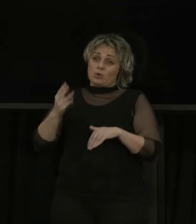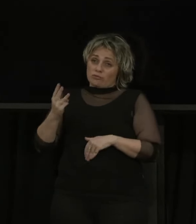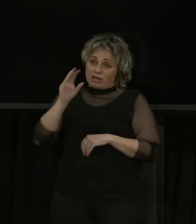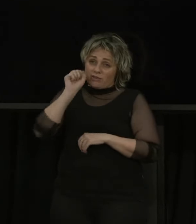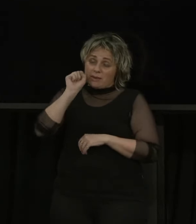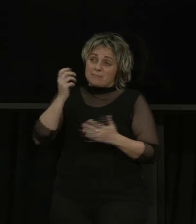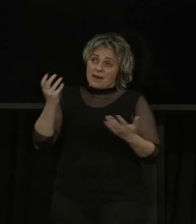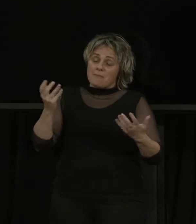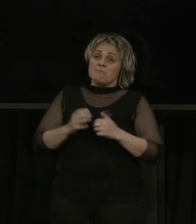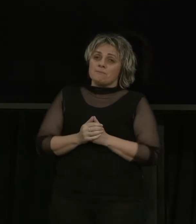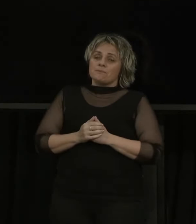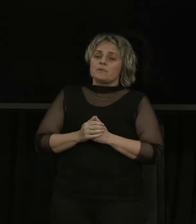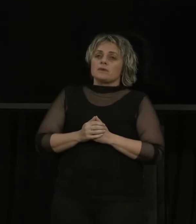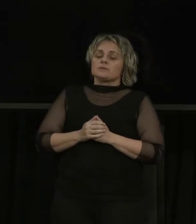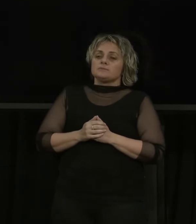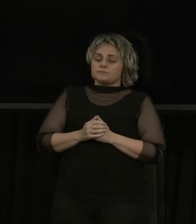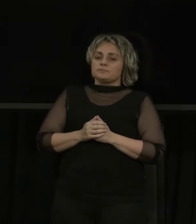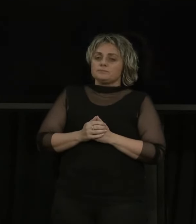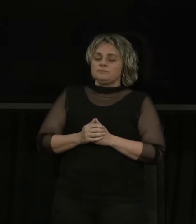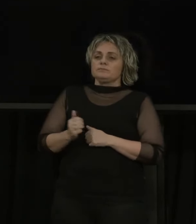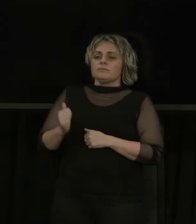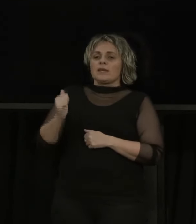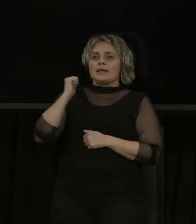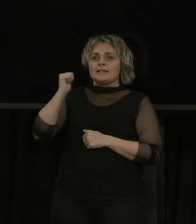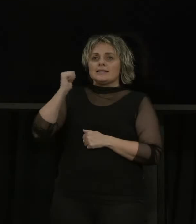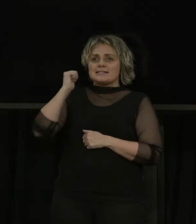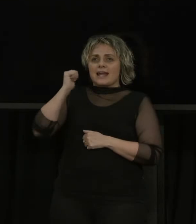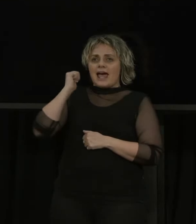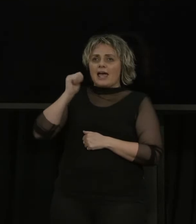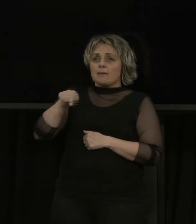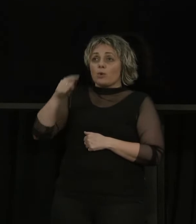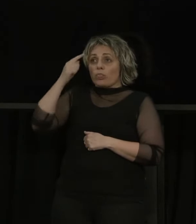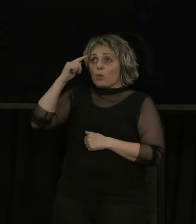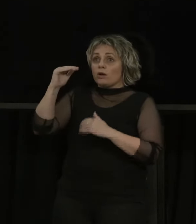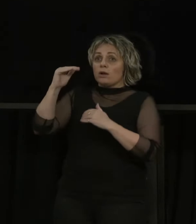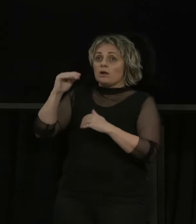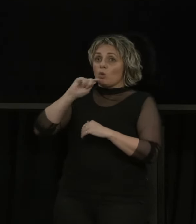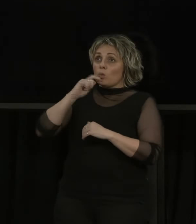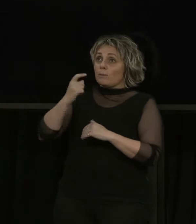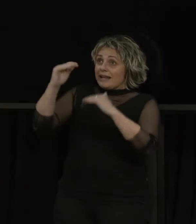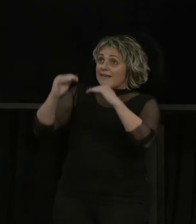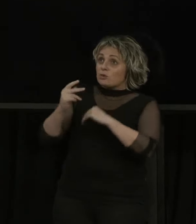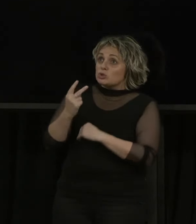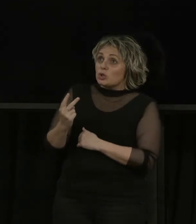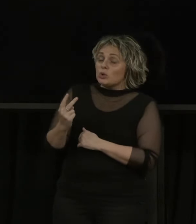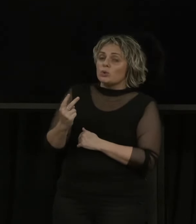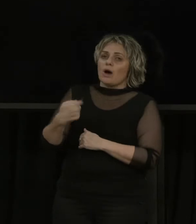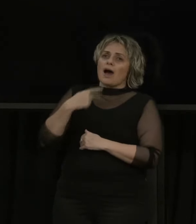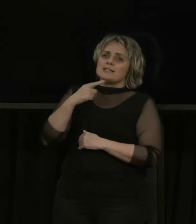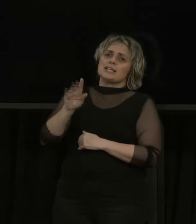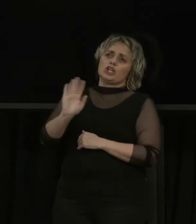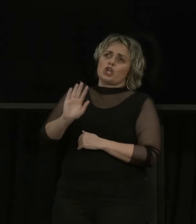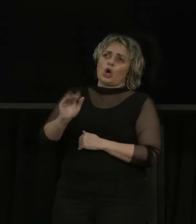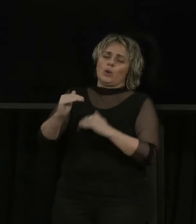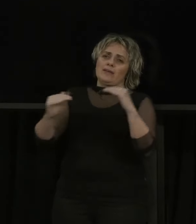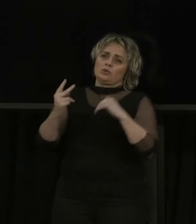interests were considered when